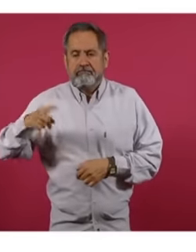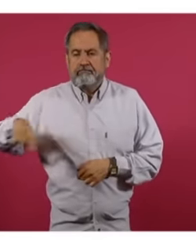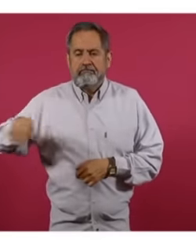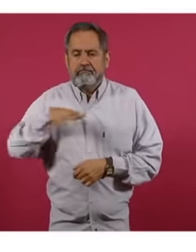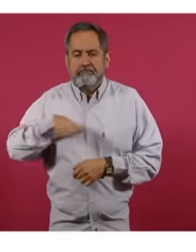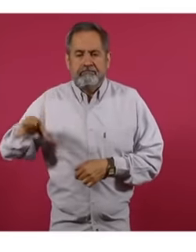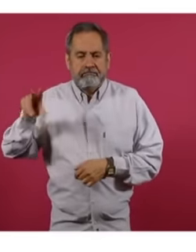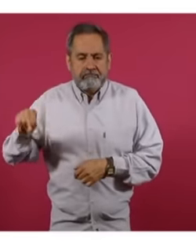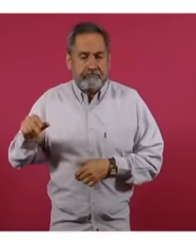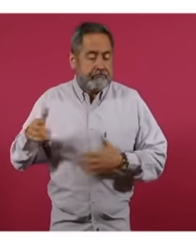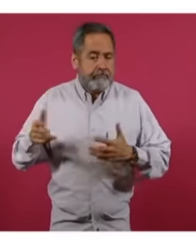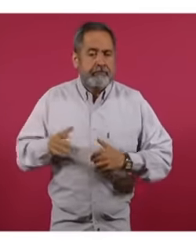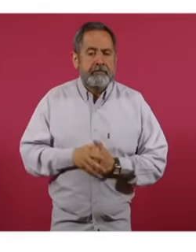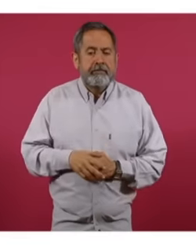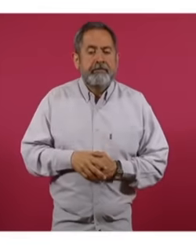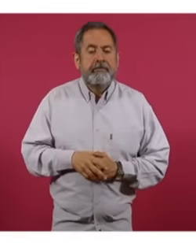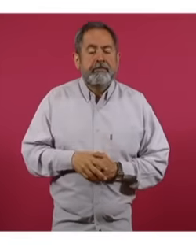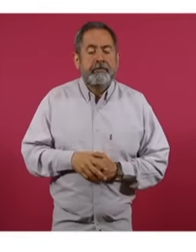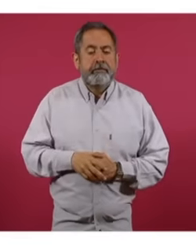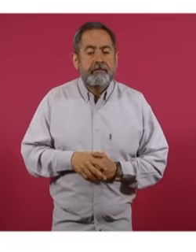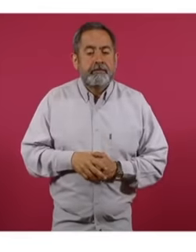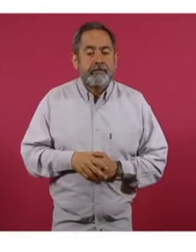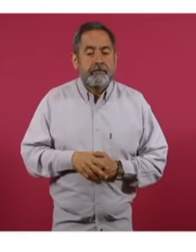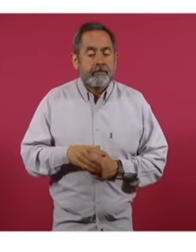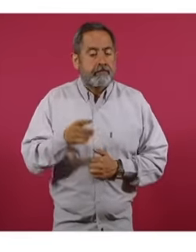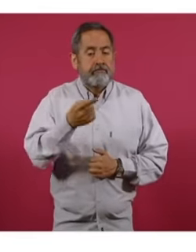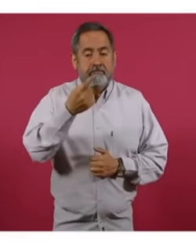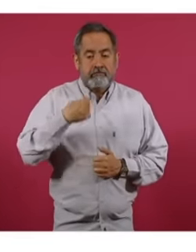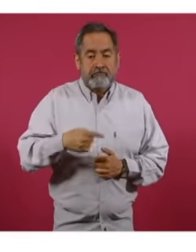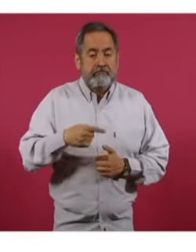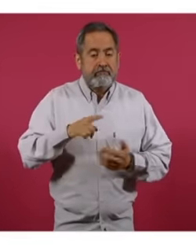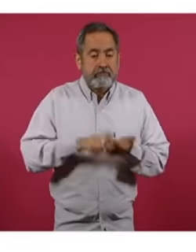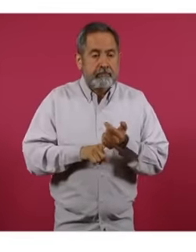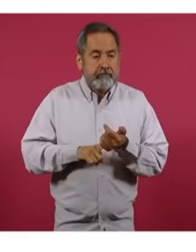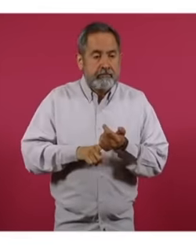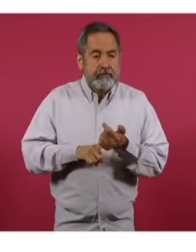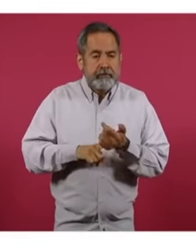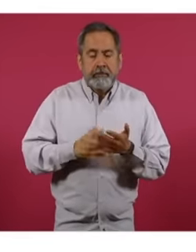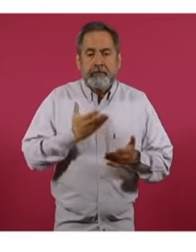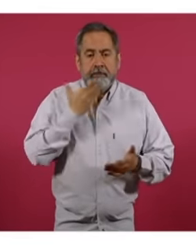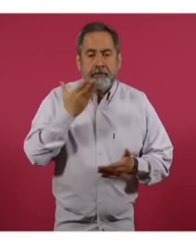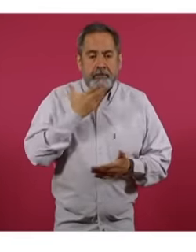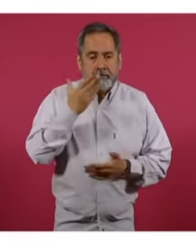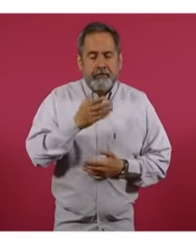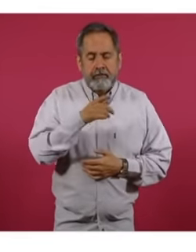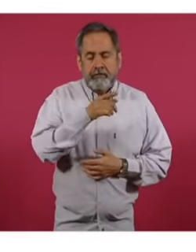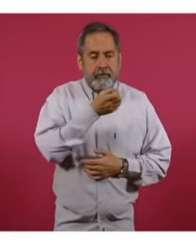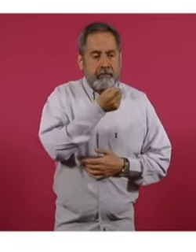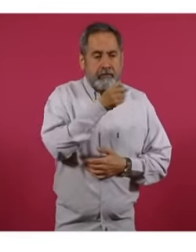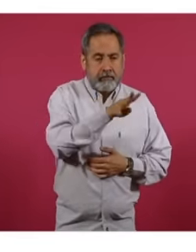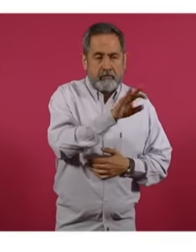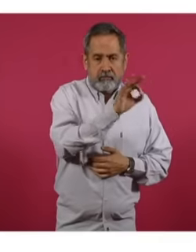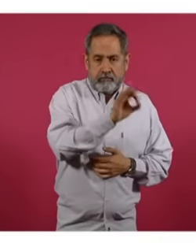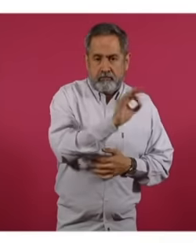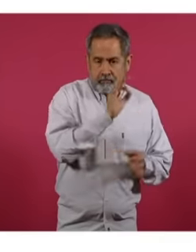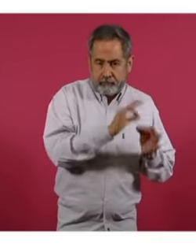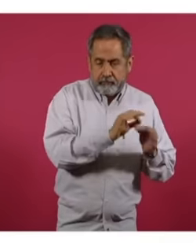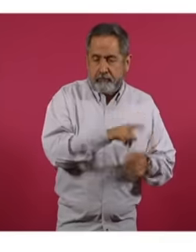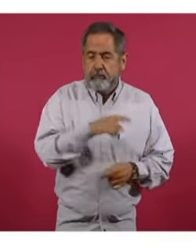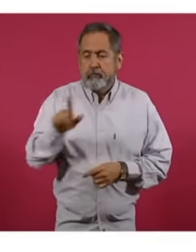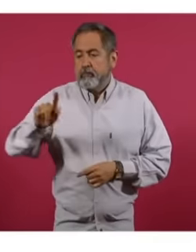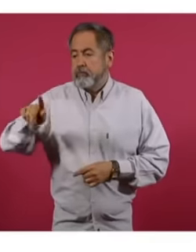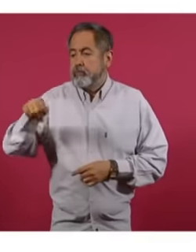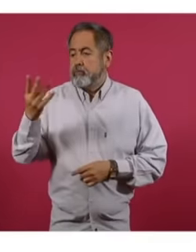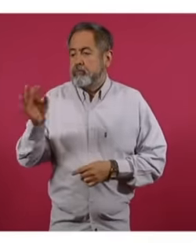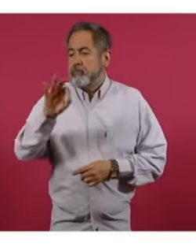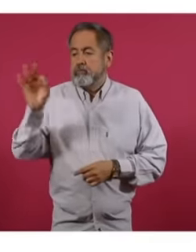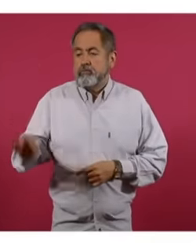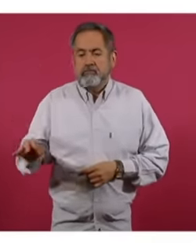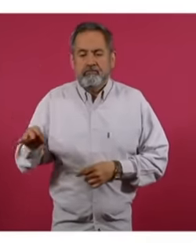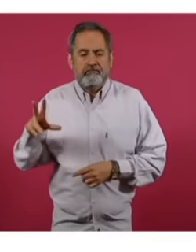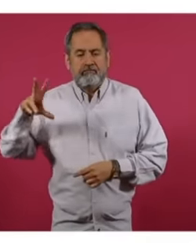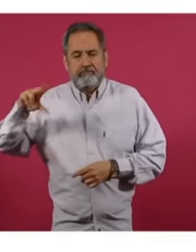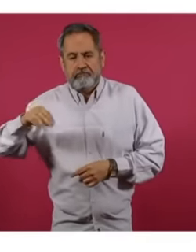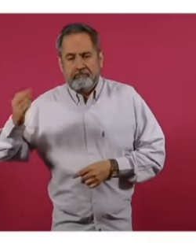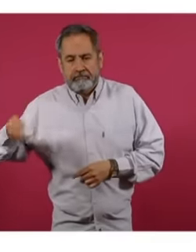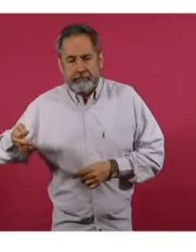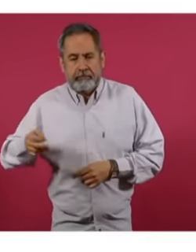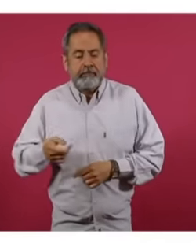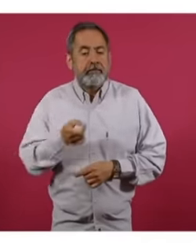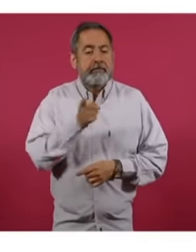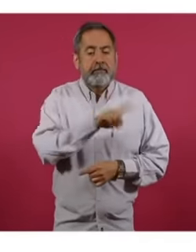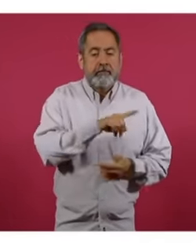French president Peter Fiala. of the Czech Republic has 19 approval compared to 74 rejection and yumu